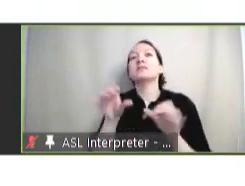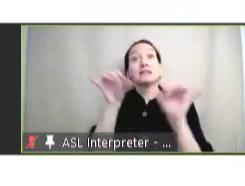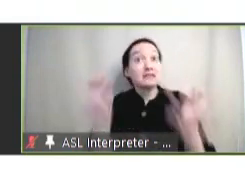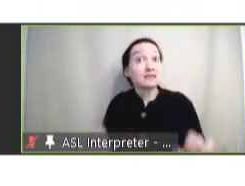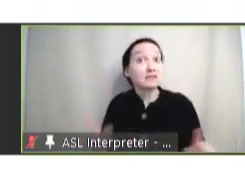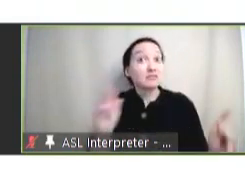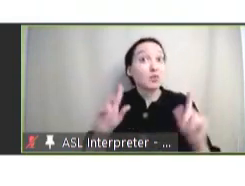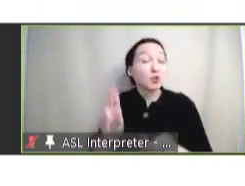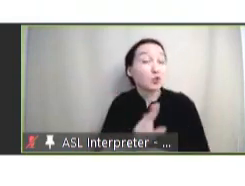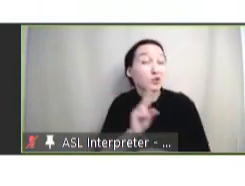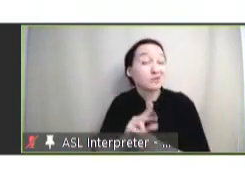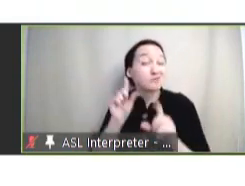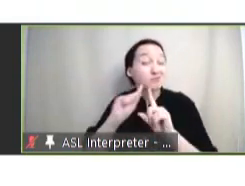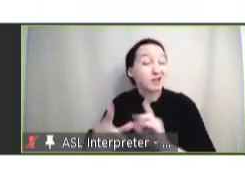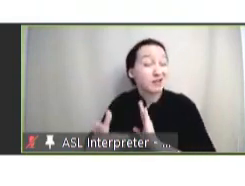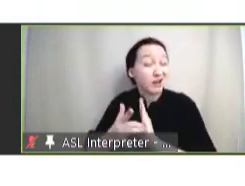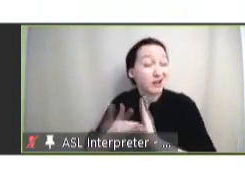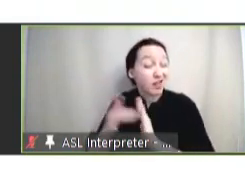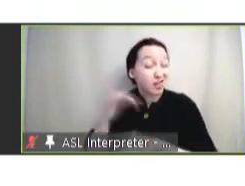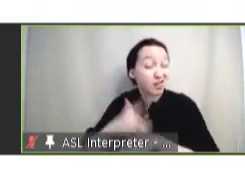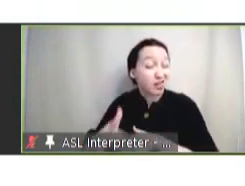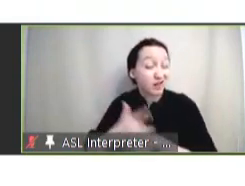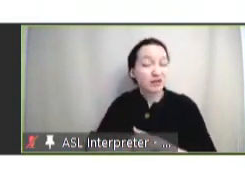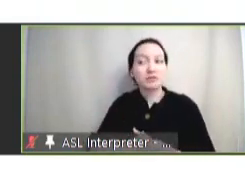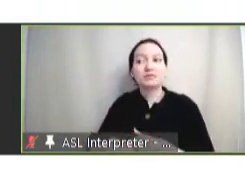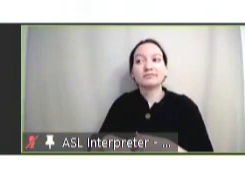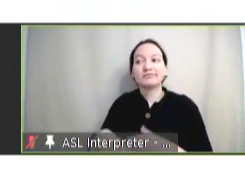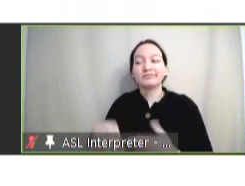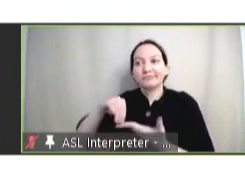and there's lots of different technology out there right now; just record the two. And I